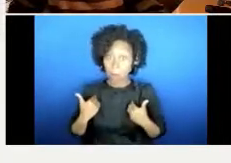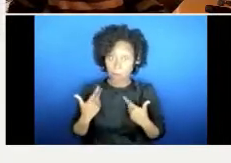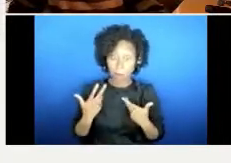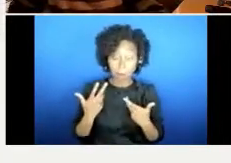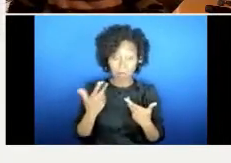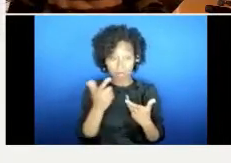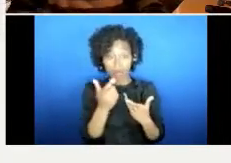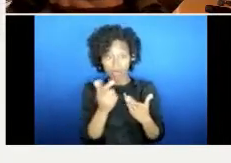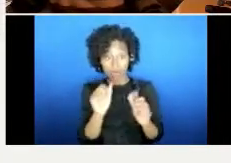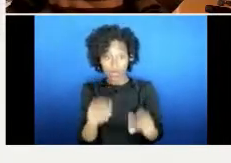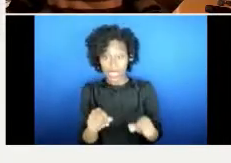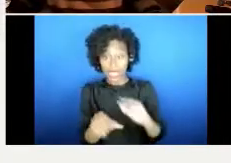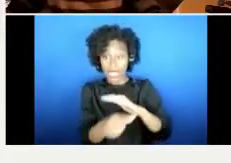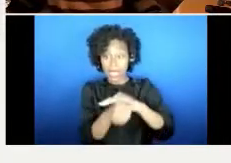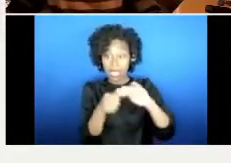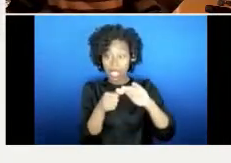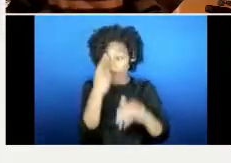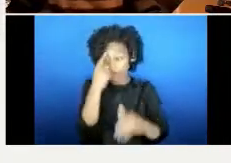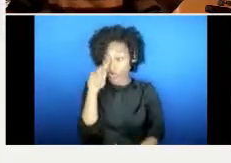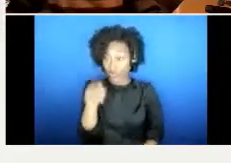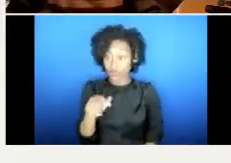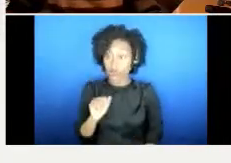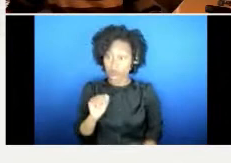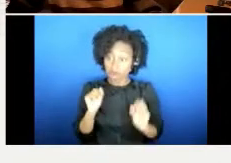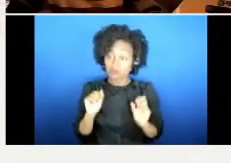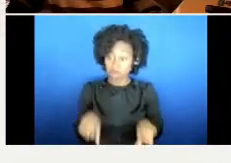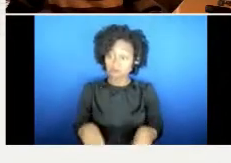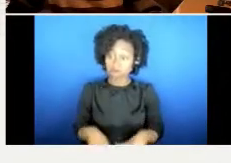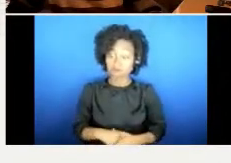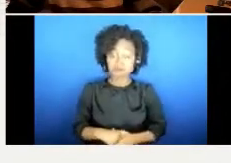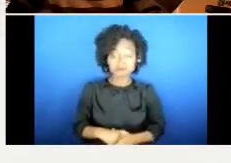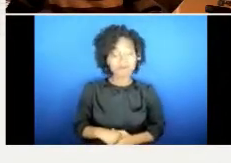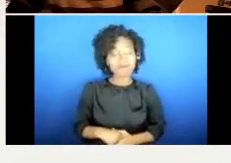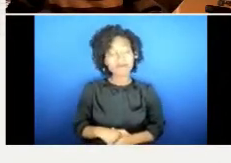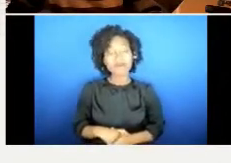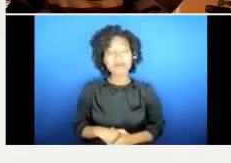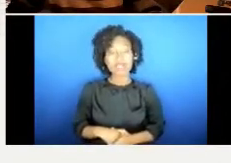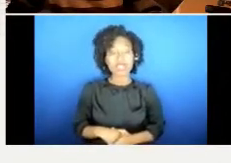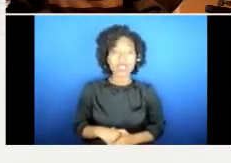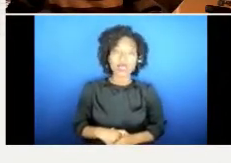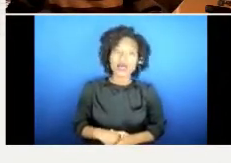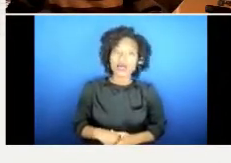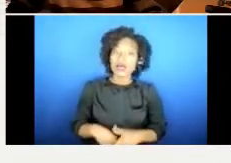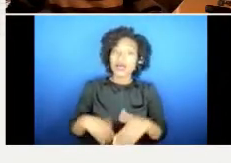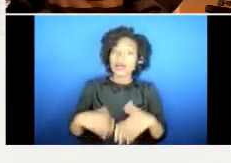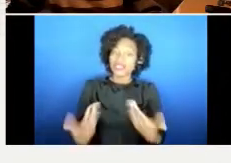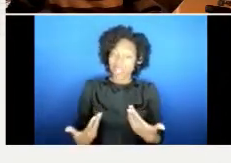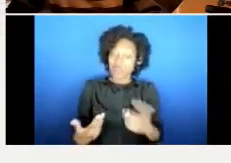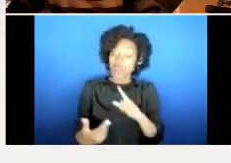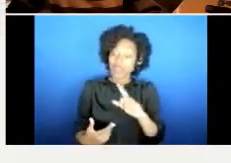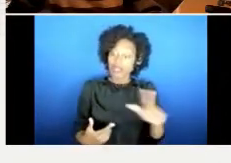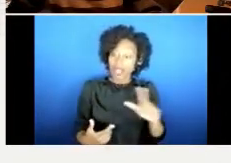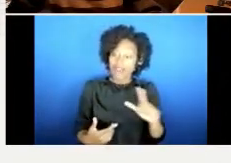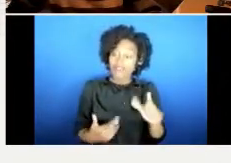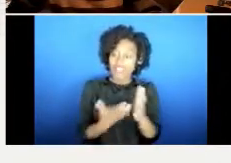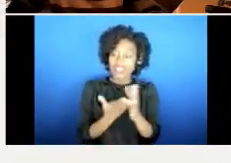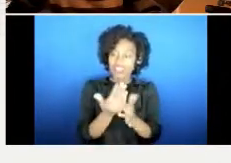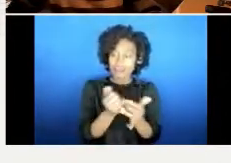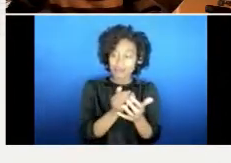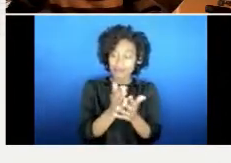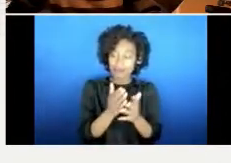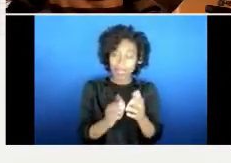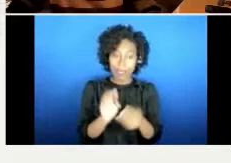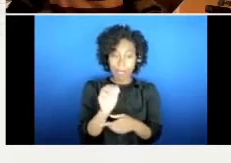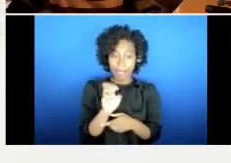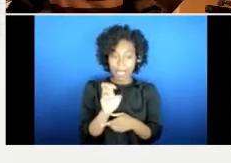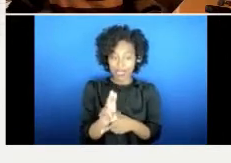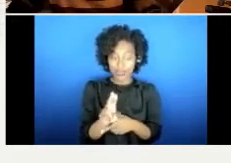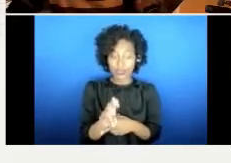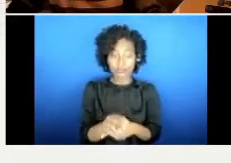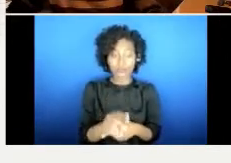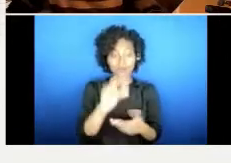so that they do not appear. So from the left navigation menu, all of the menus, you go